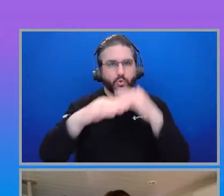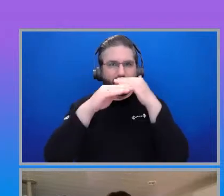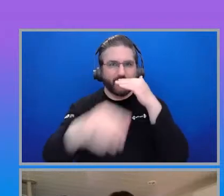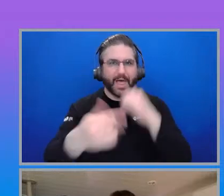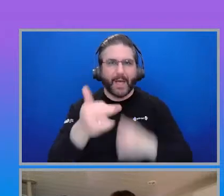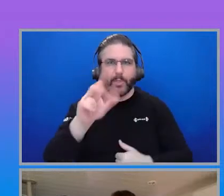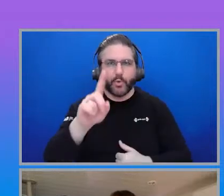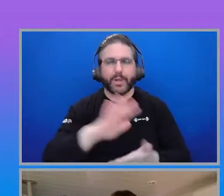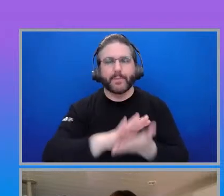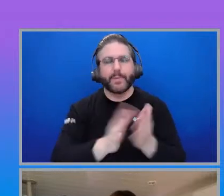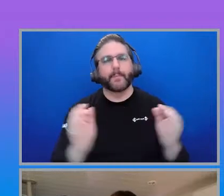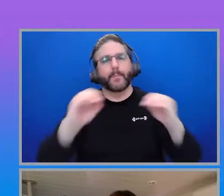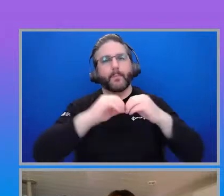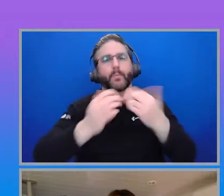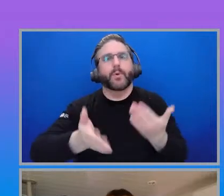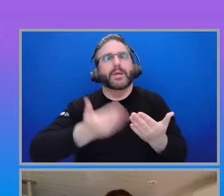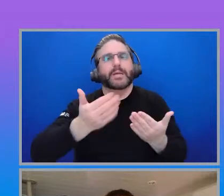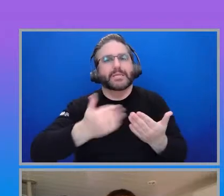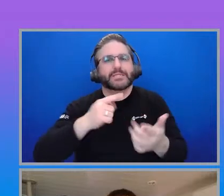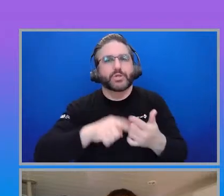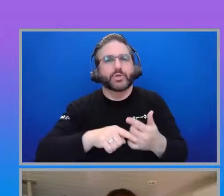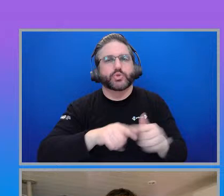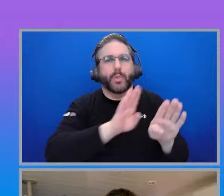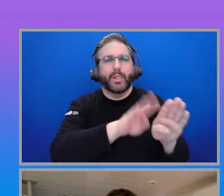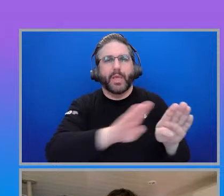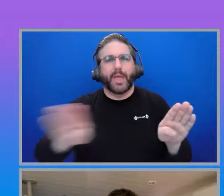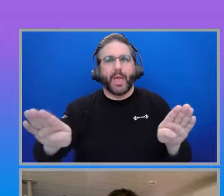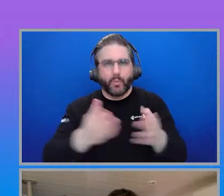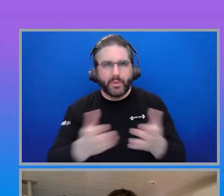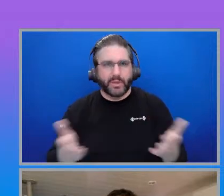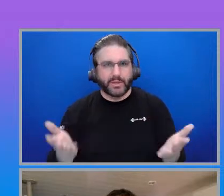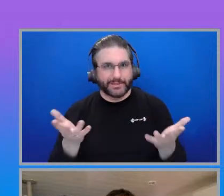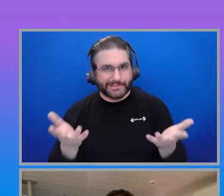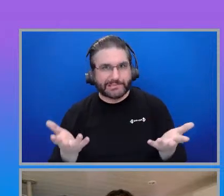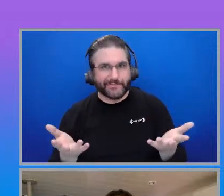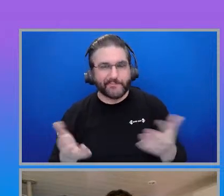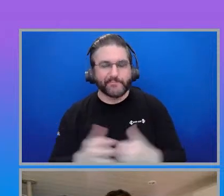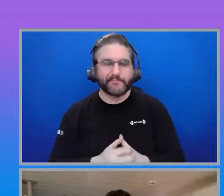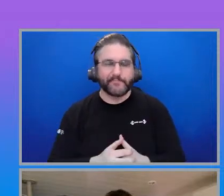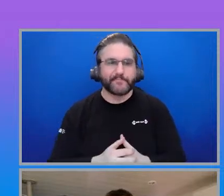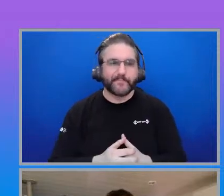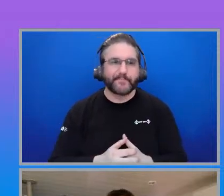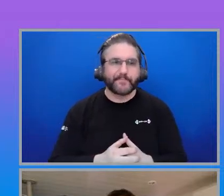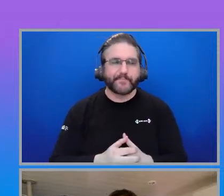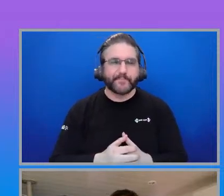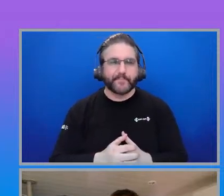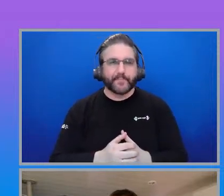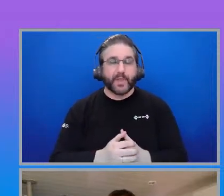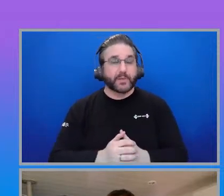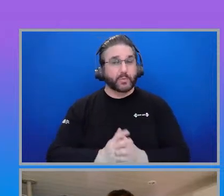the grid and make it much easier for them to lay things out. So